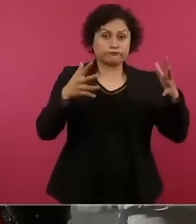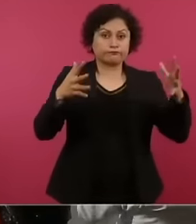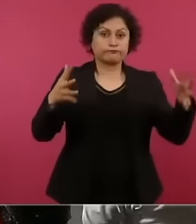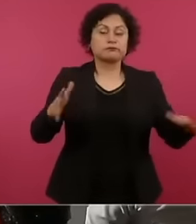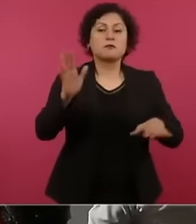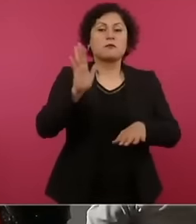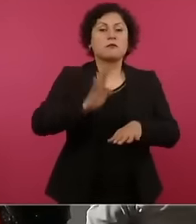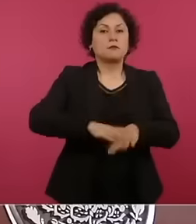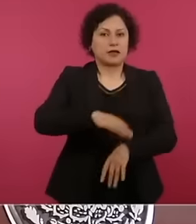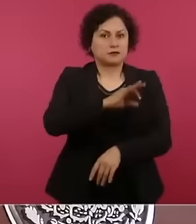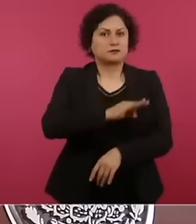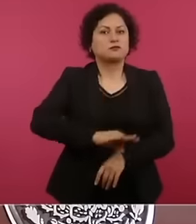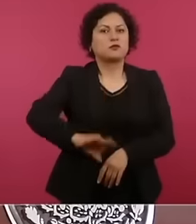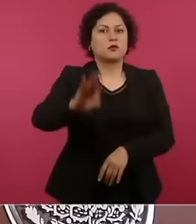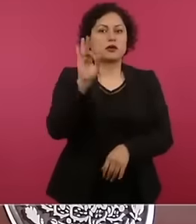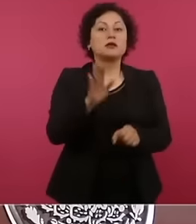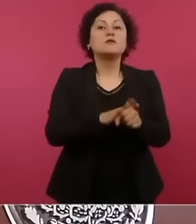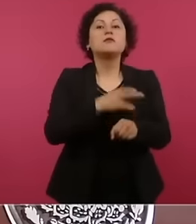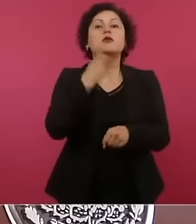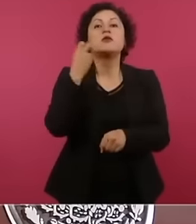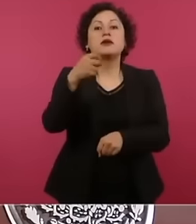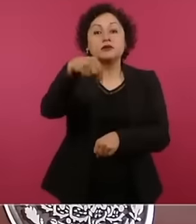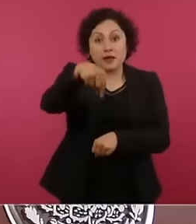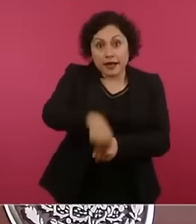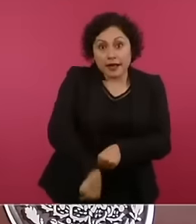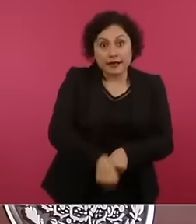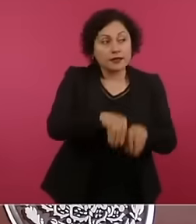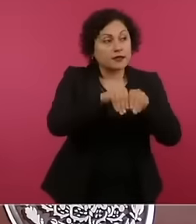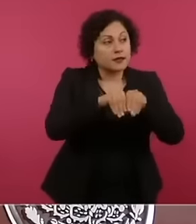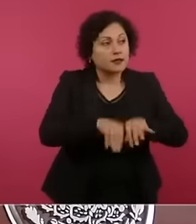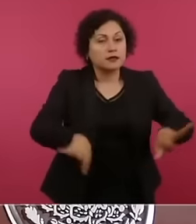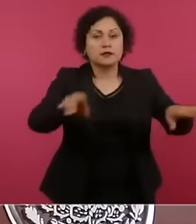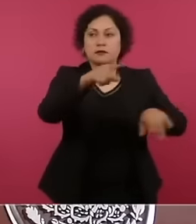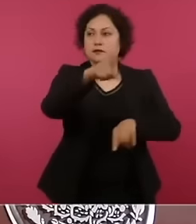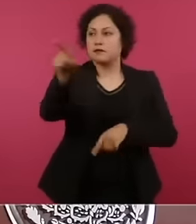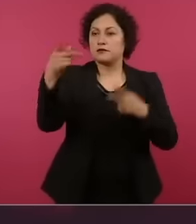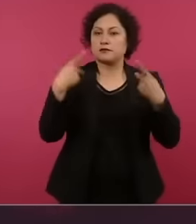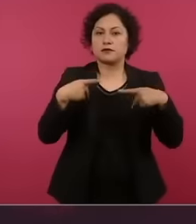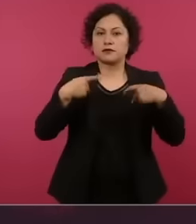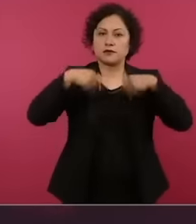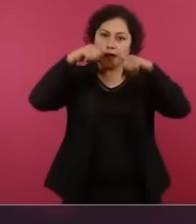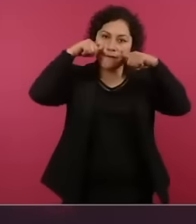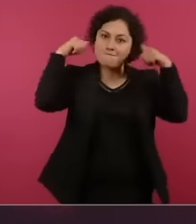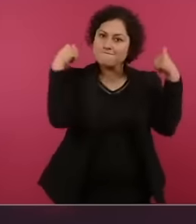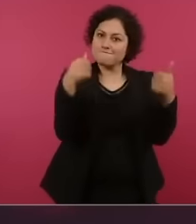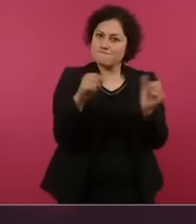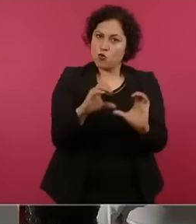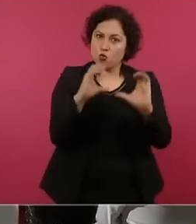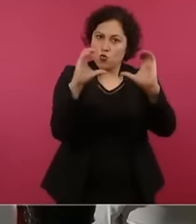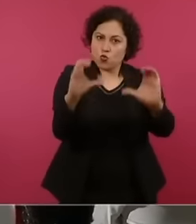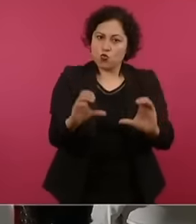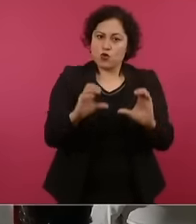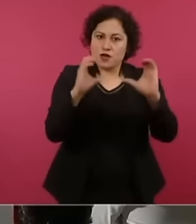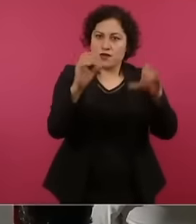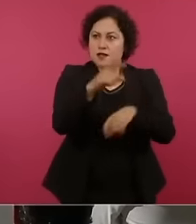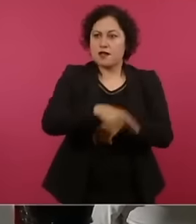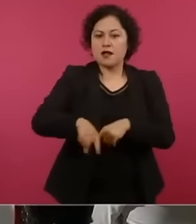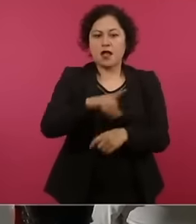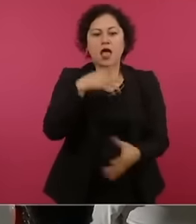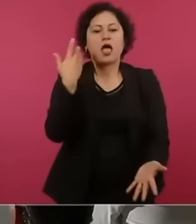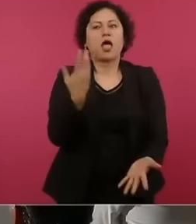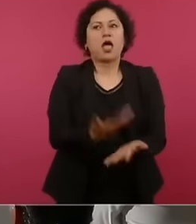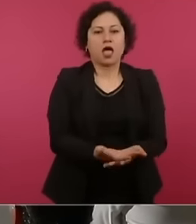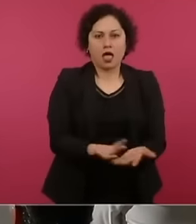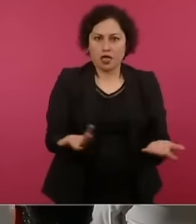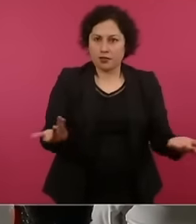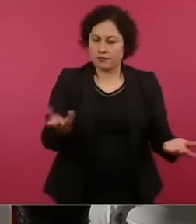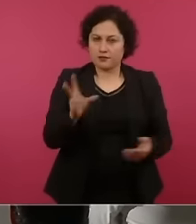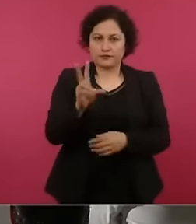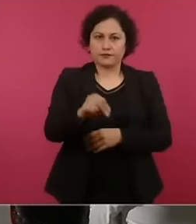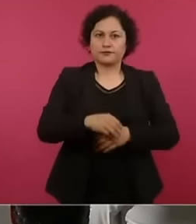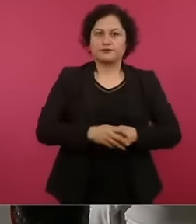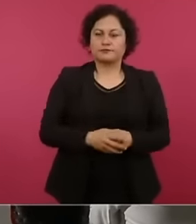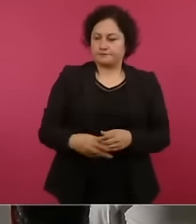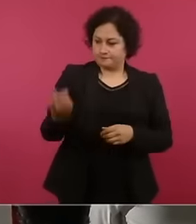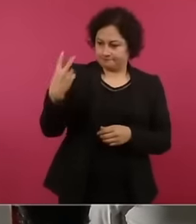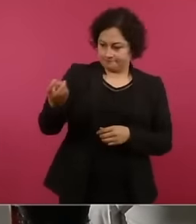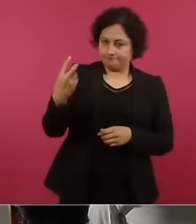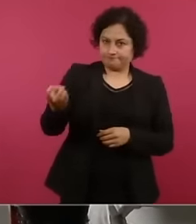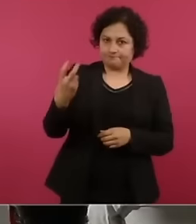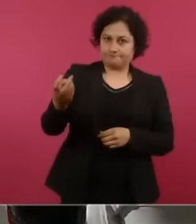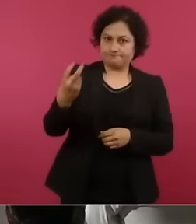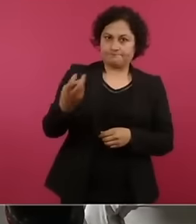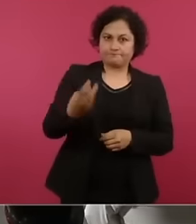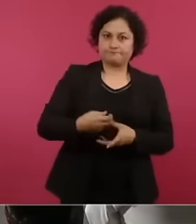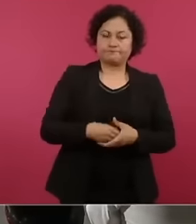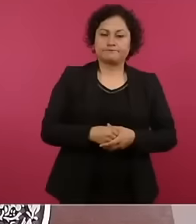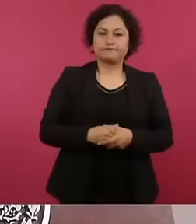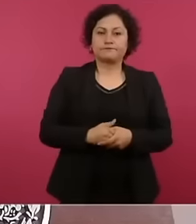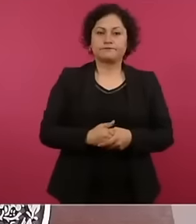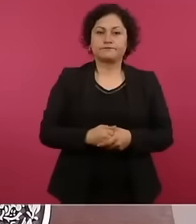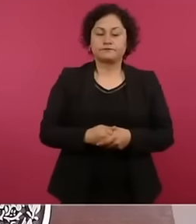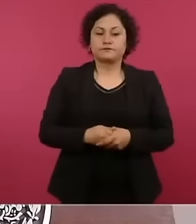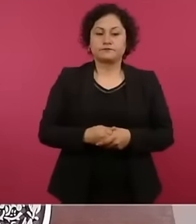so that they don't fall they ask